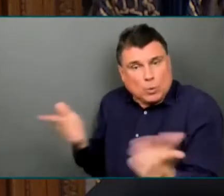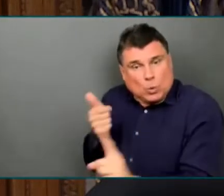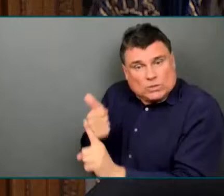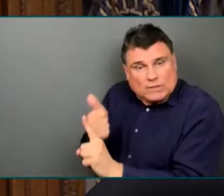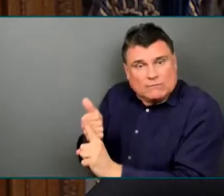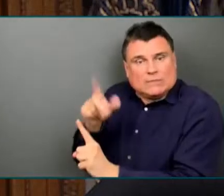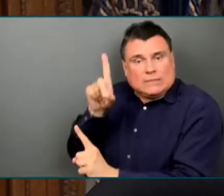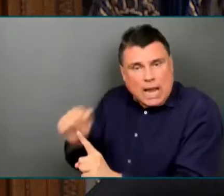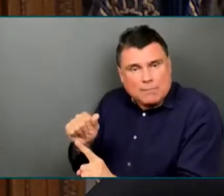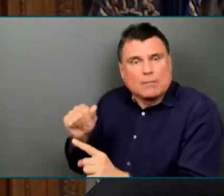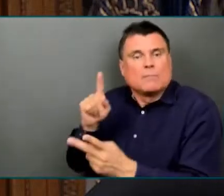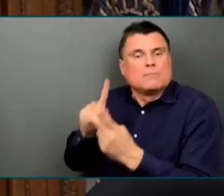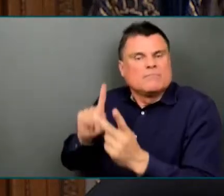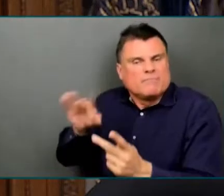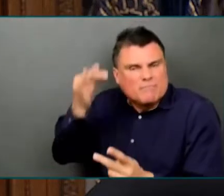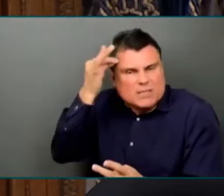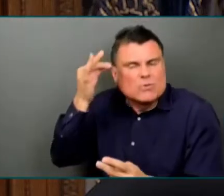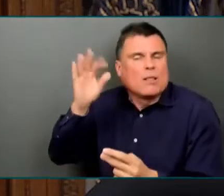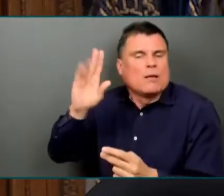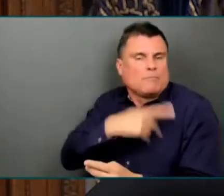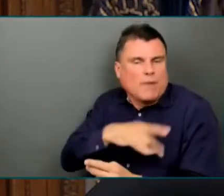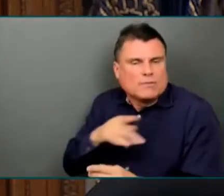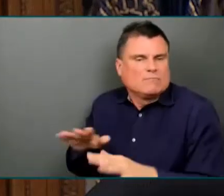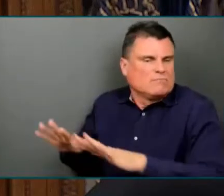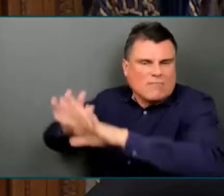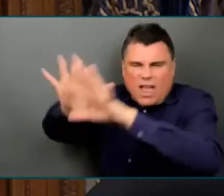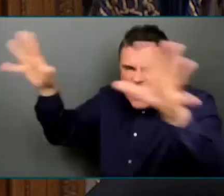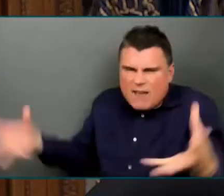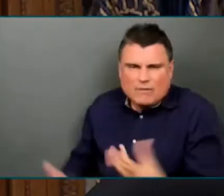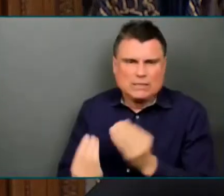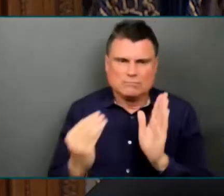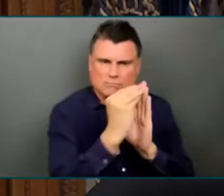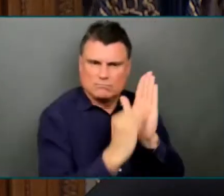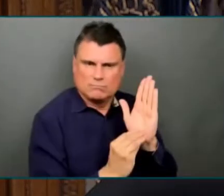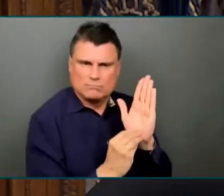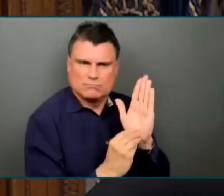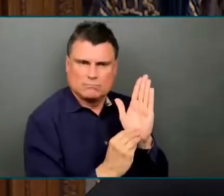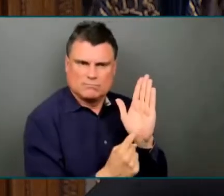Bill 6 defines disability as “…an inability to participate fully and equally in society